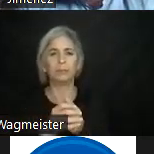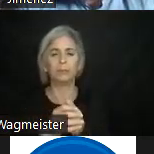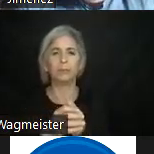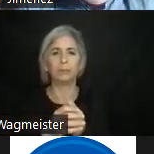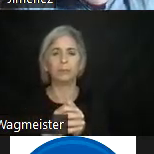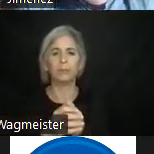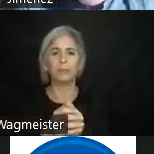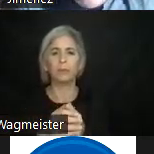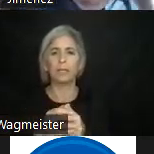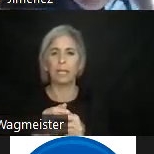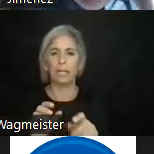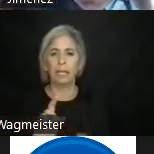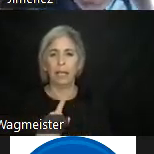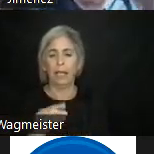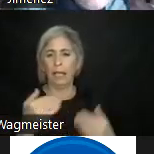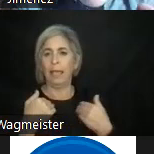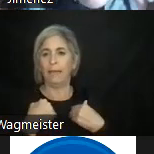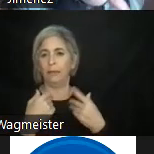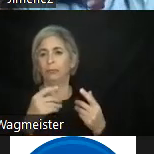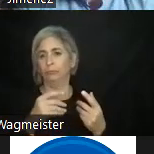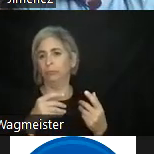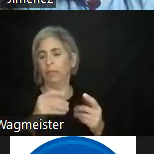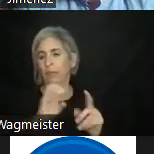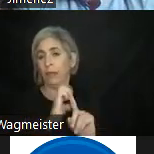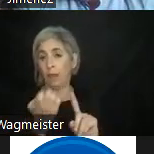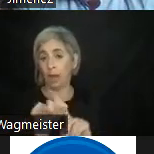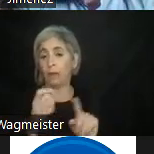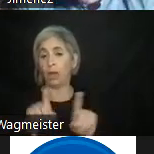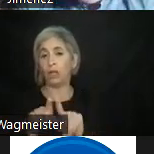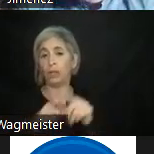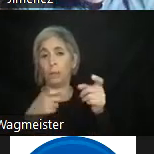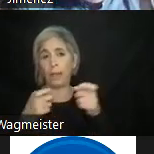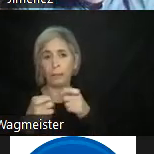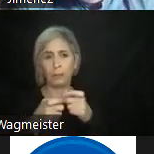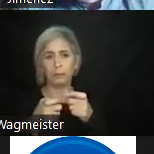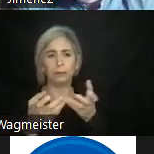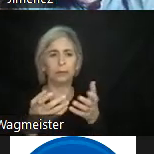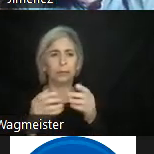accessibility in a built environment and management, training the maintenance,